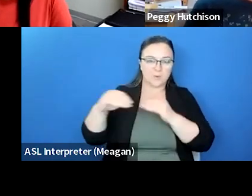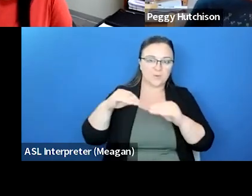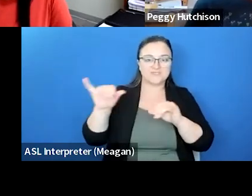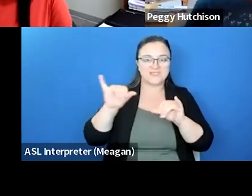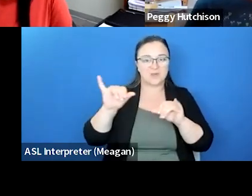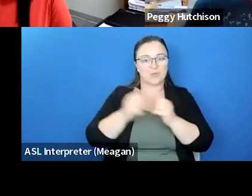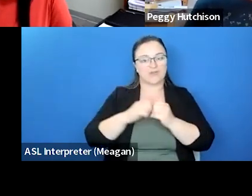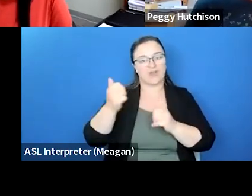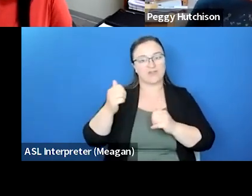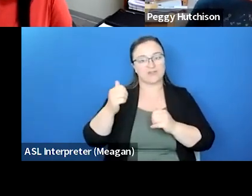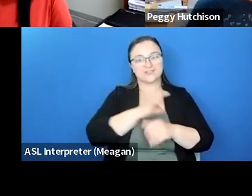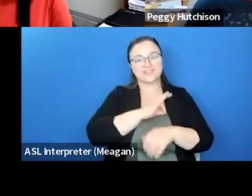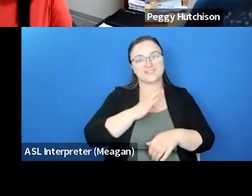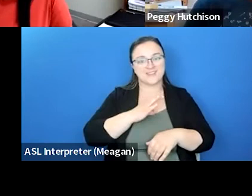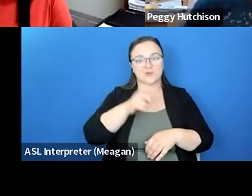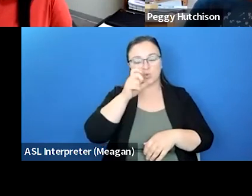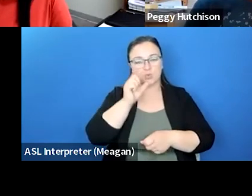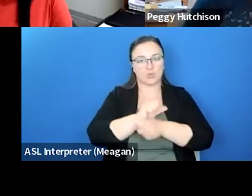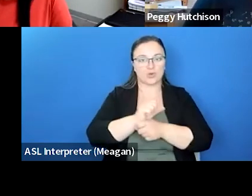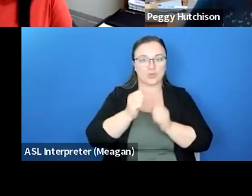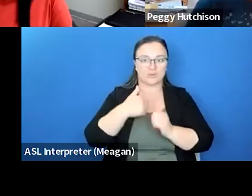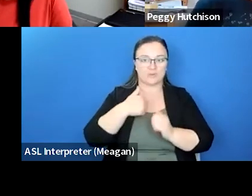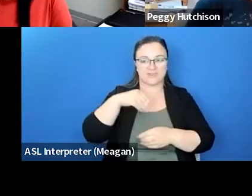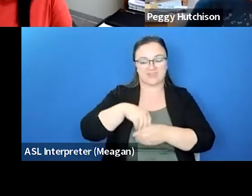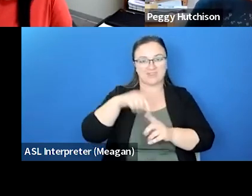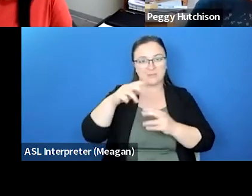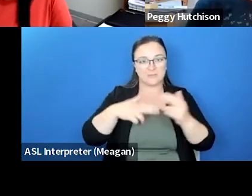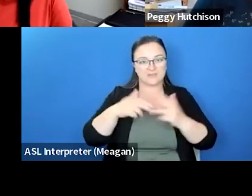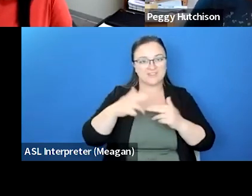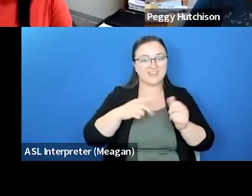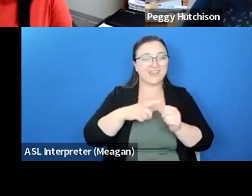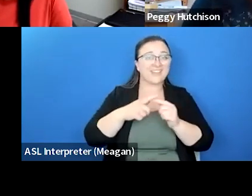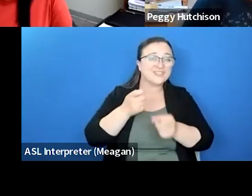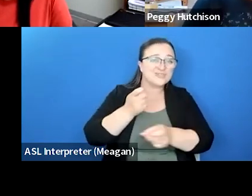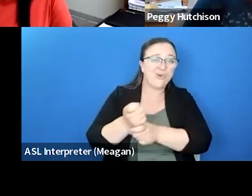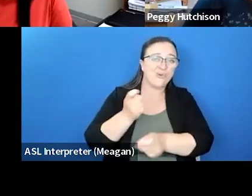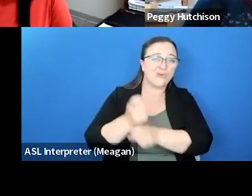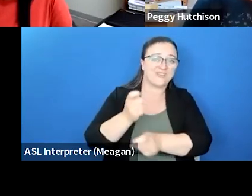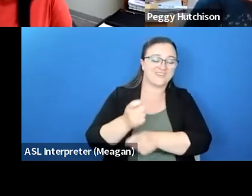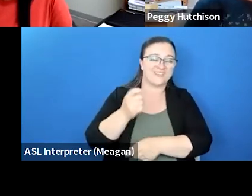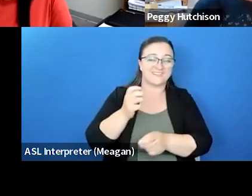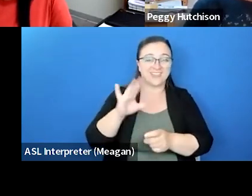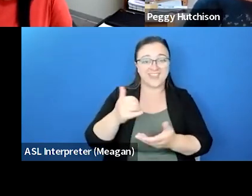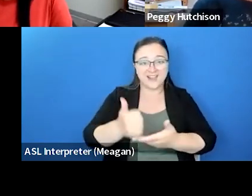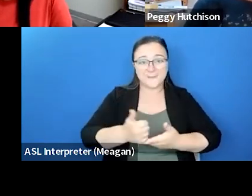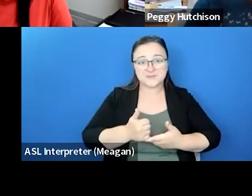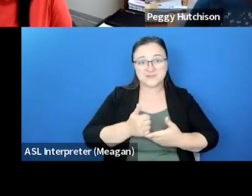Same with the other staff that work directly with me. And then I think joking, I mean that helps me chill a little bit,